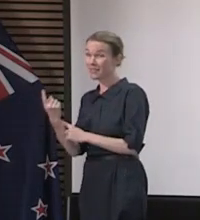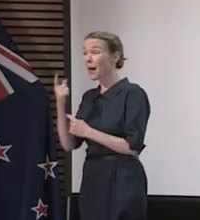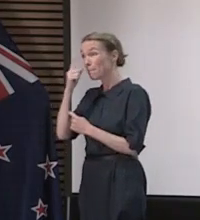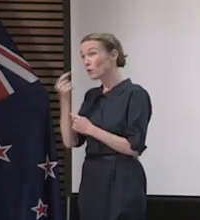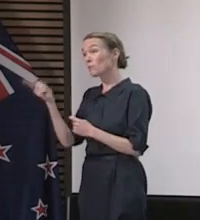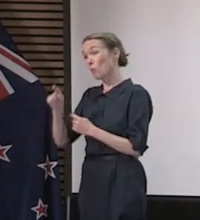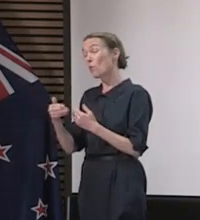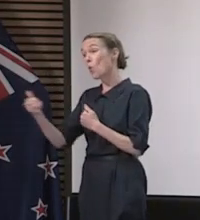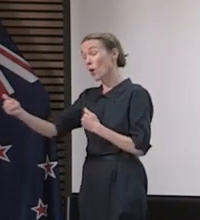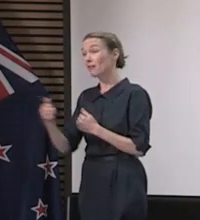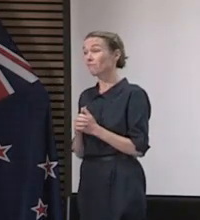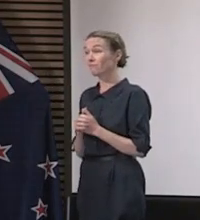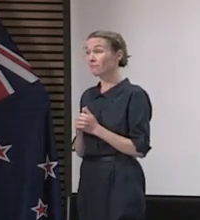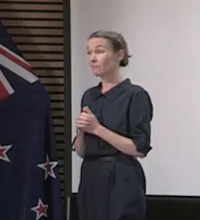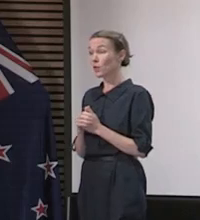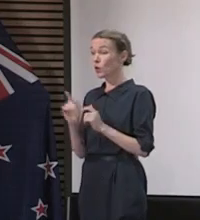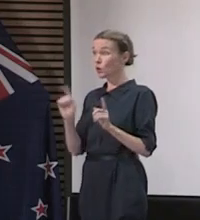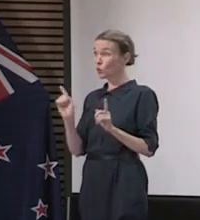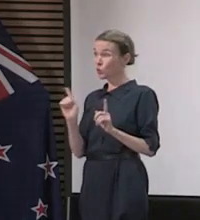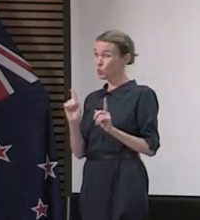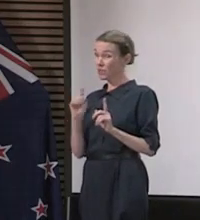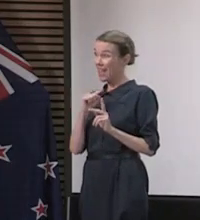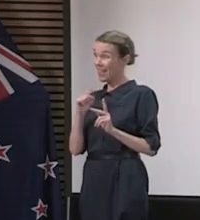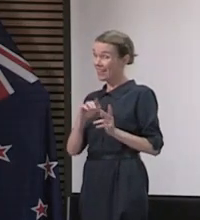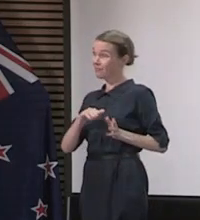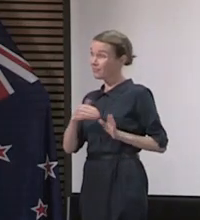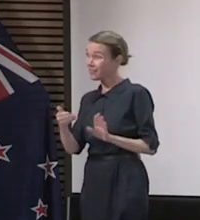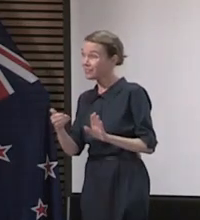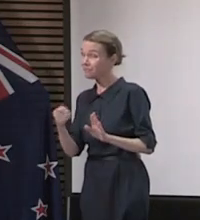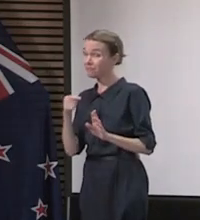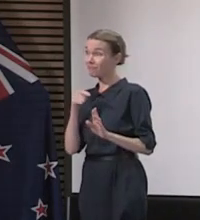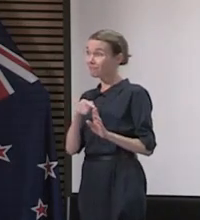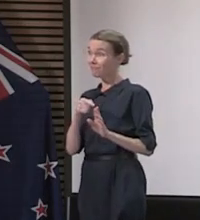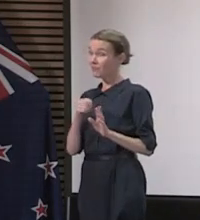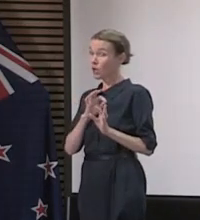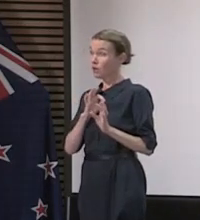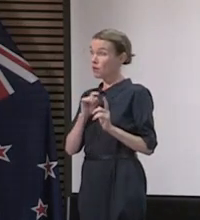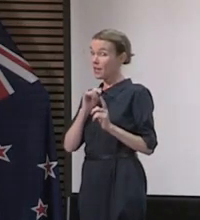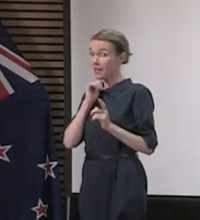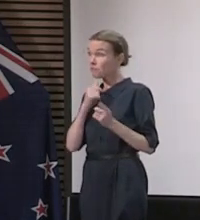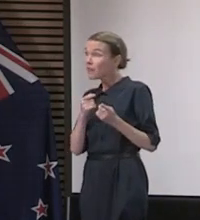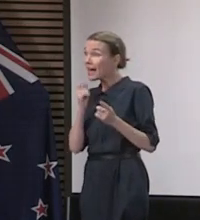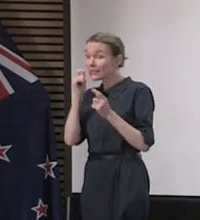deaths, as alluded to might happen, and there may well be others. As with the death